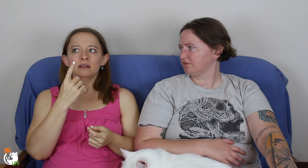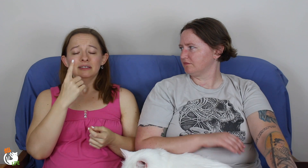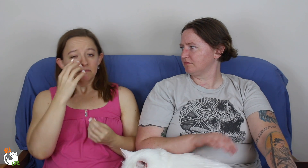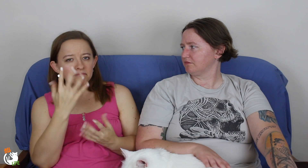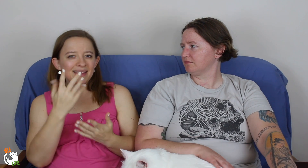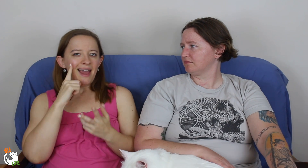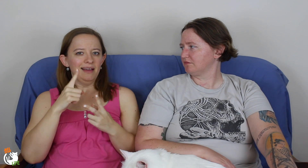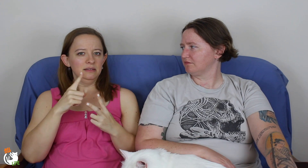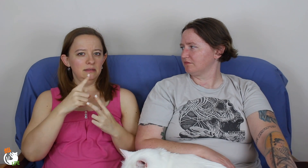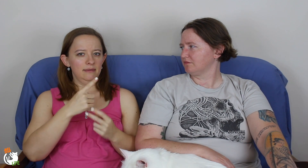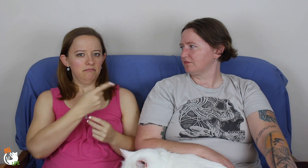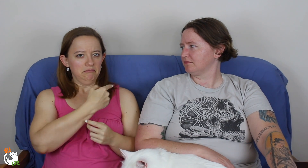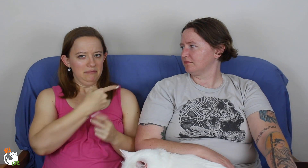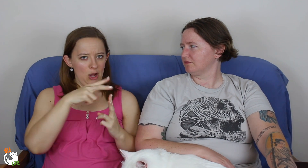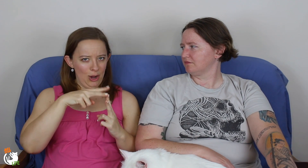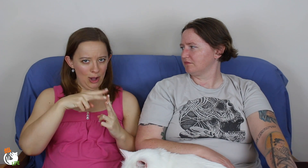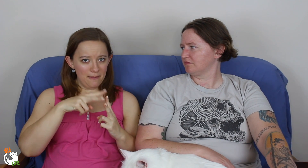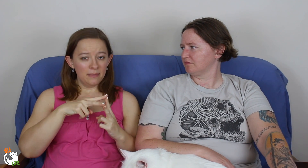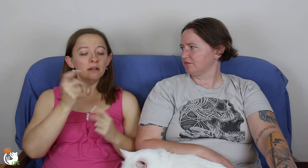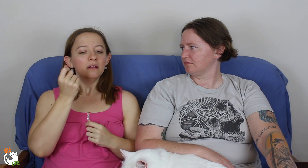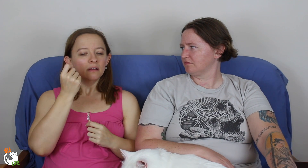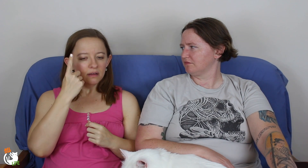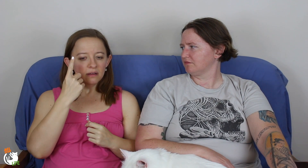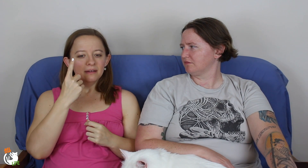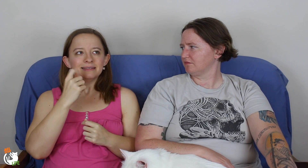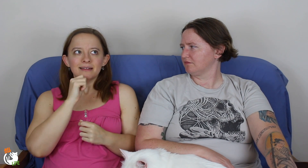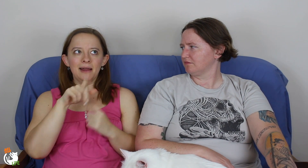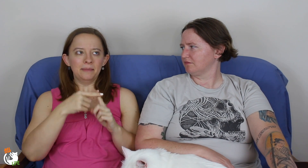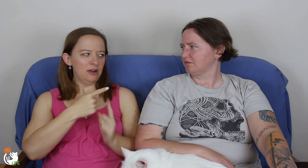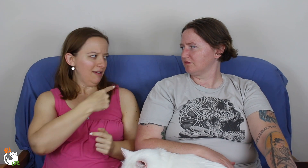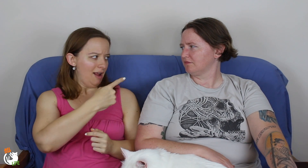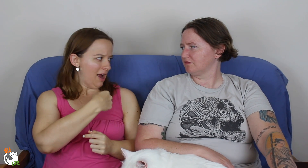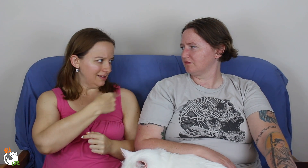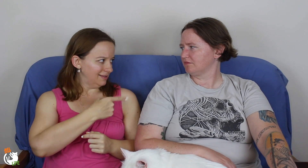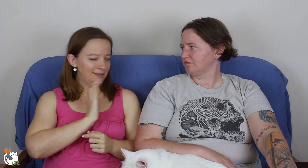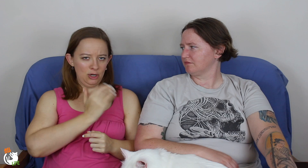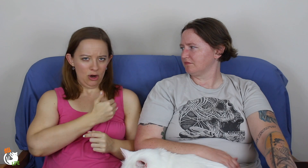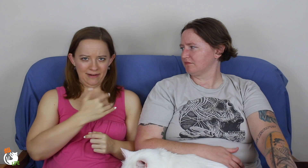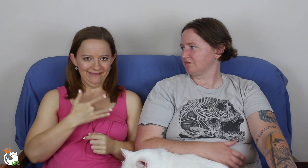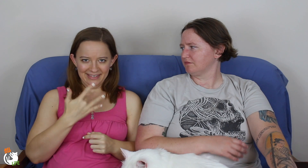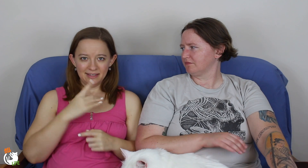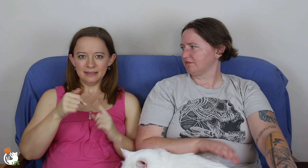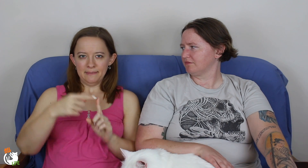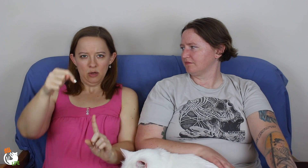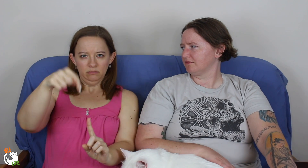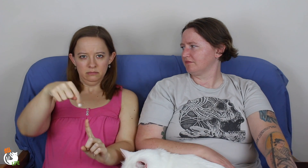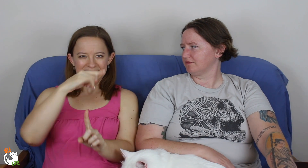Just know that the two of us as a couple... it's not about us and our feelings.